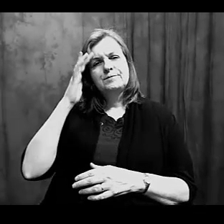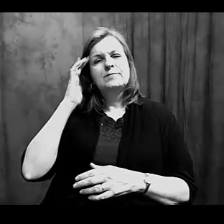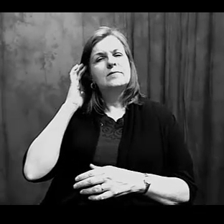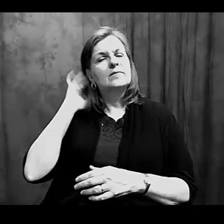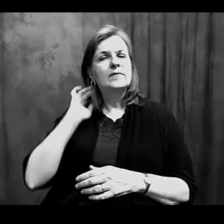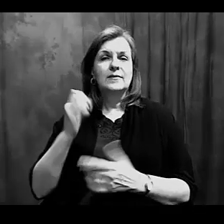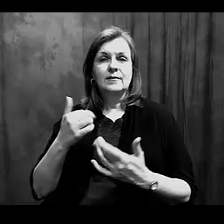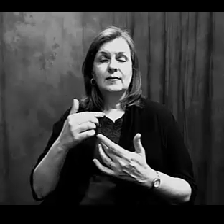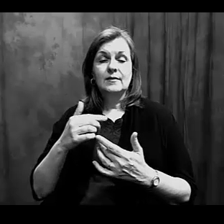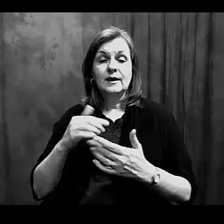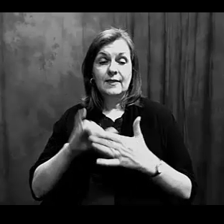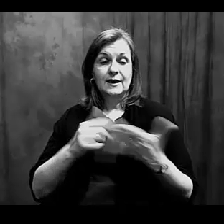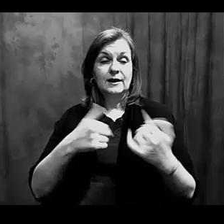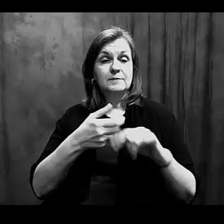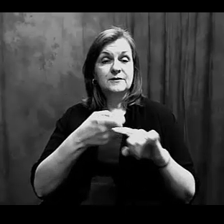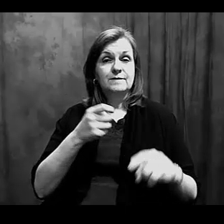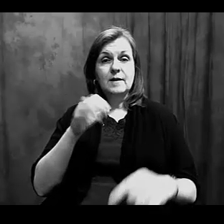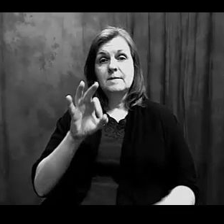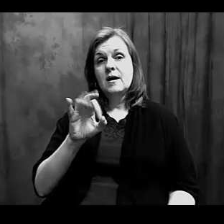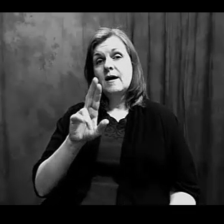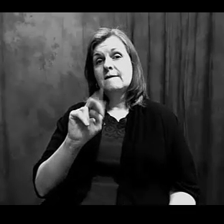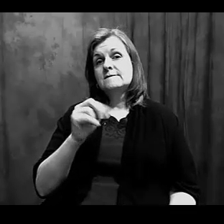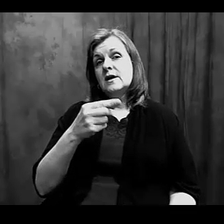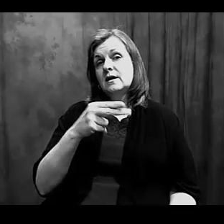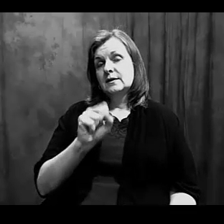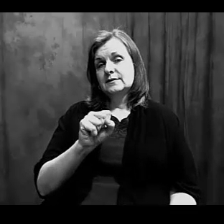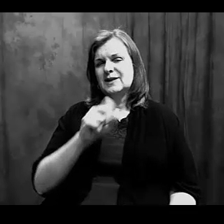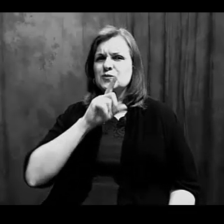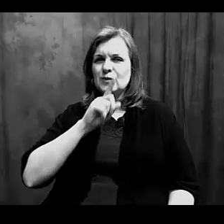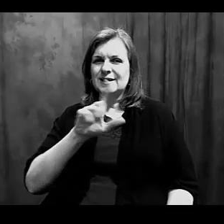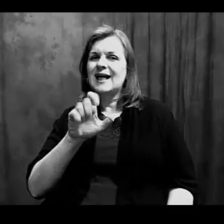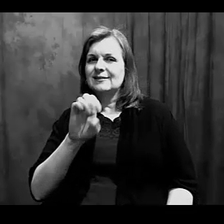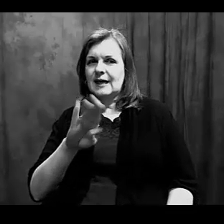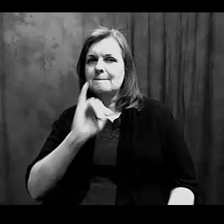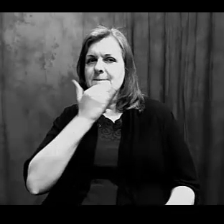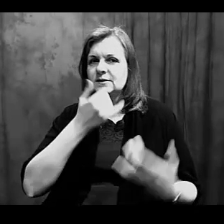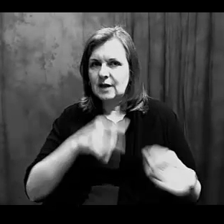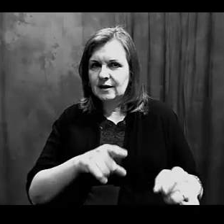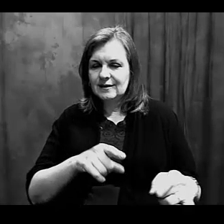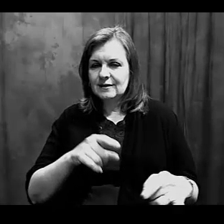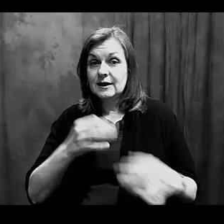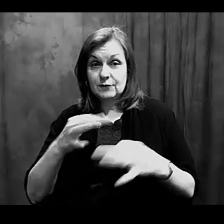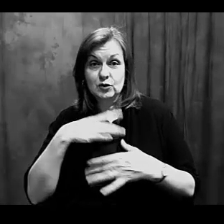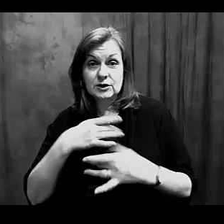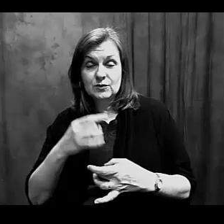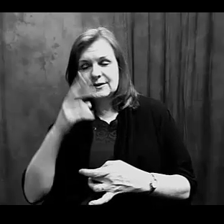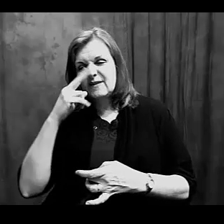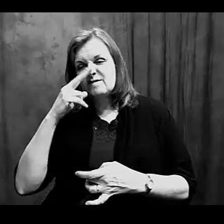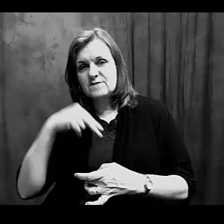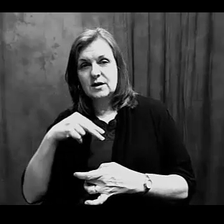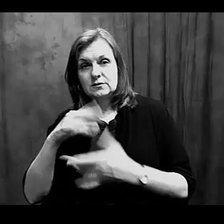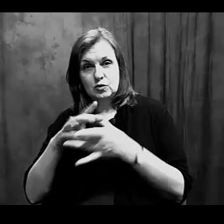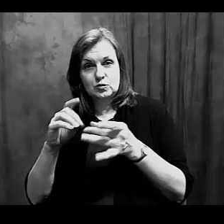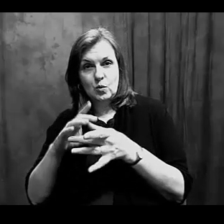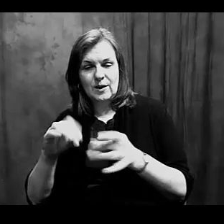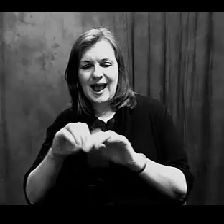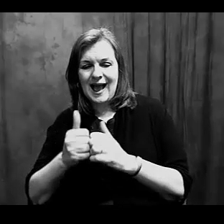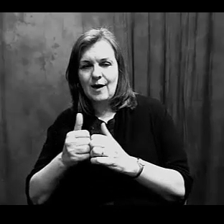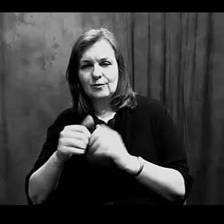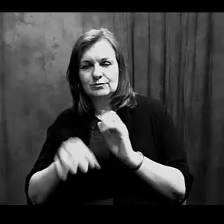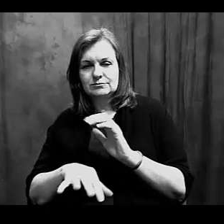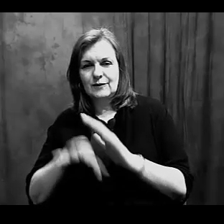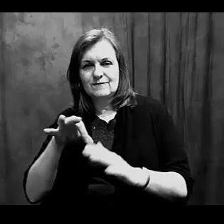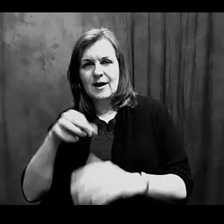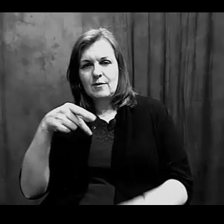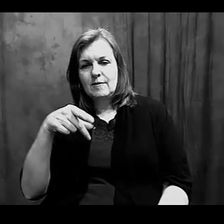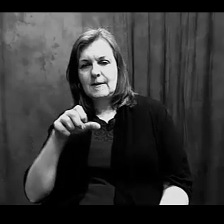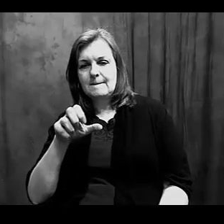actually from fungus -- it was actually a lab mistake for those of you are interested, its actually a fun story